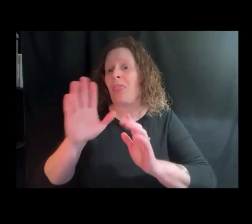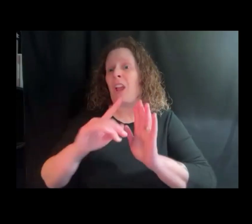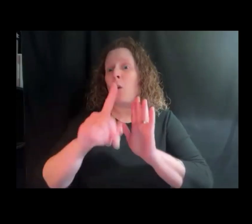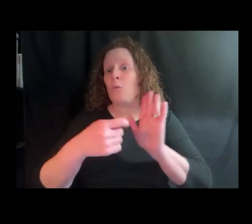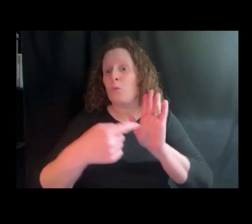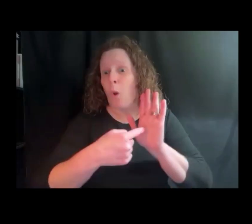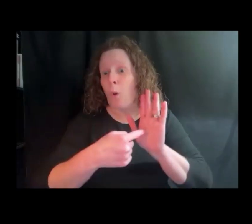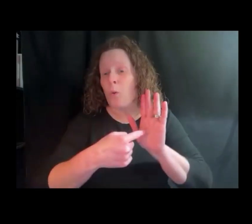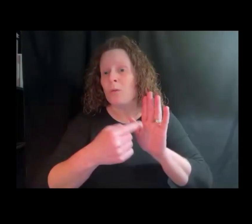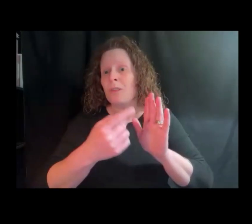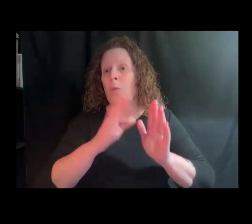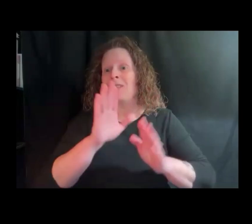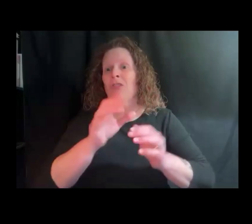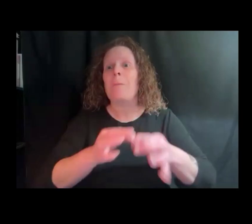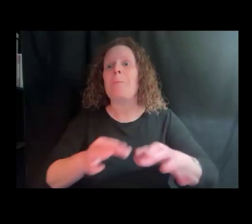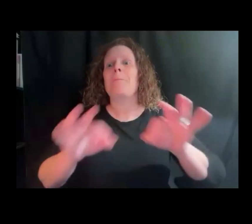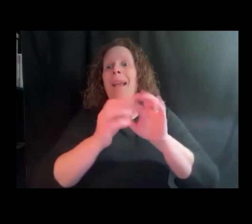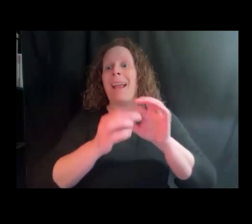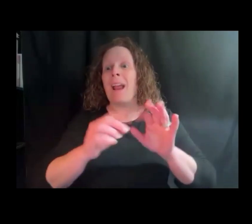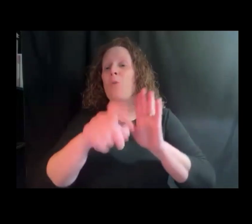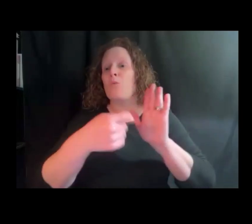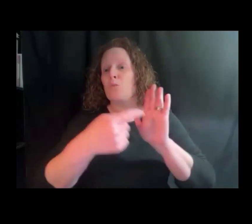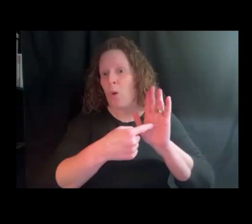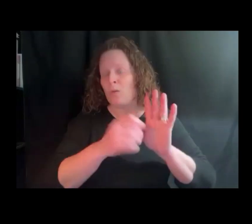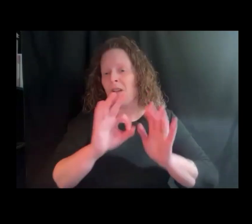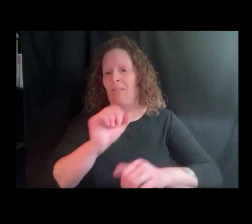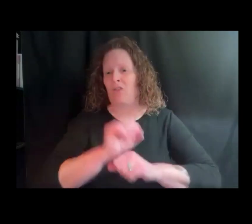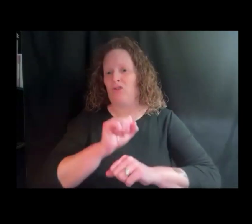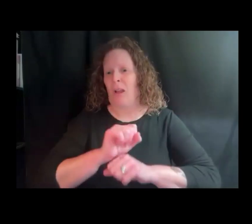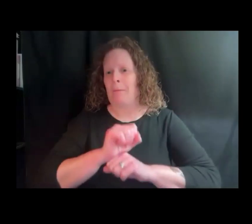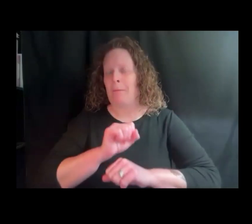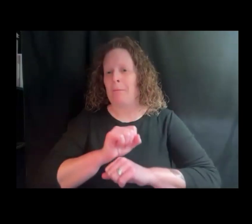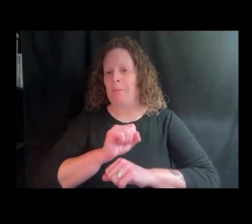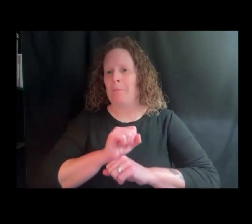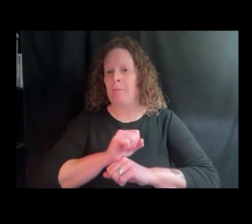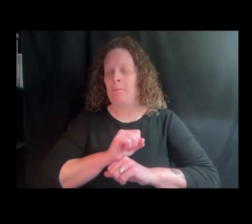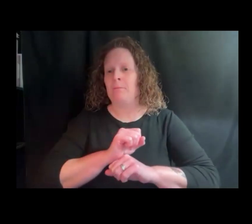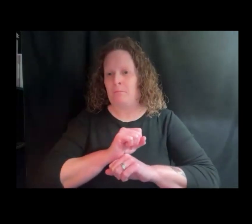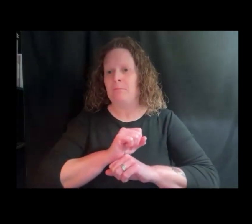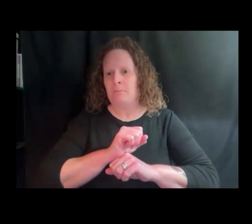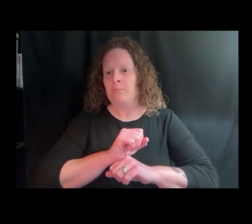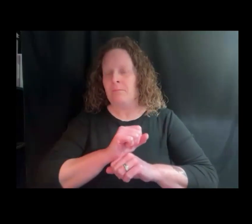So I wanted to talk about their role and it's a critical role